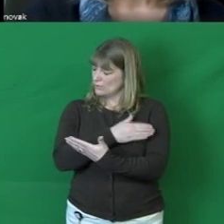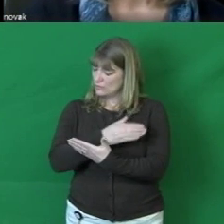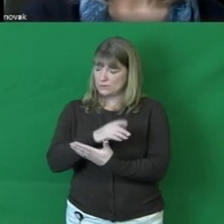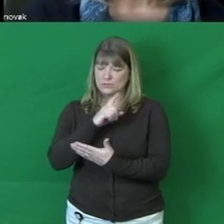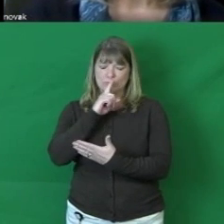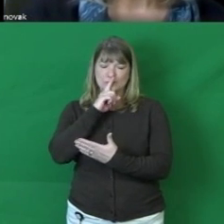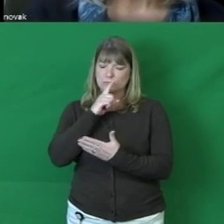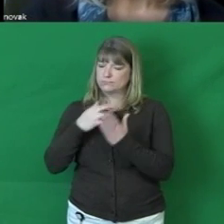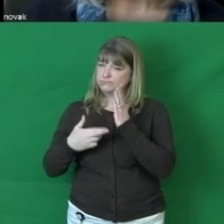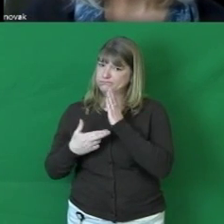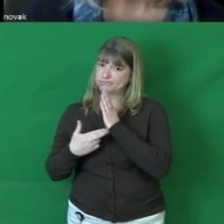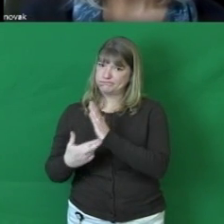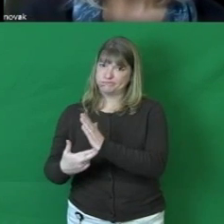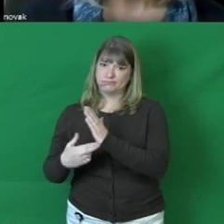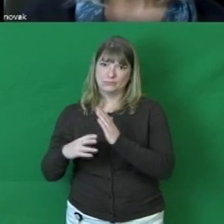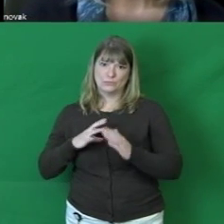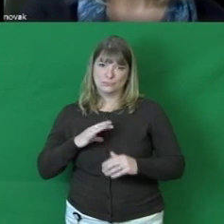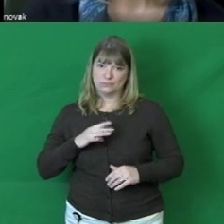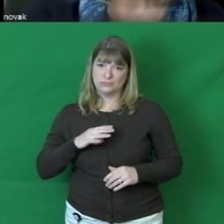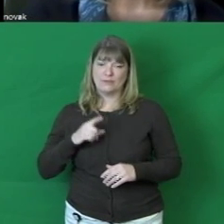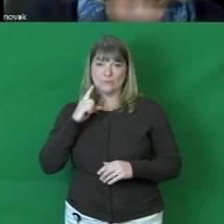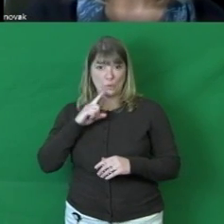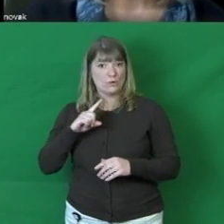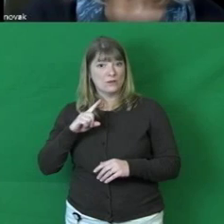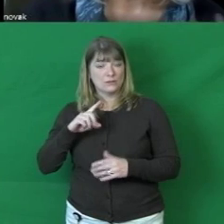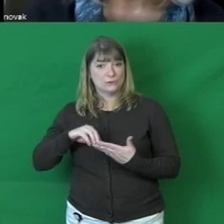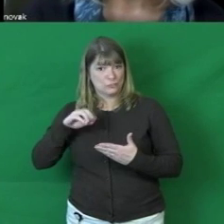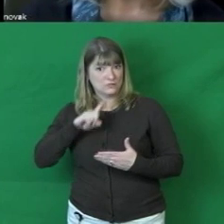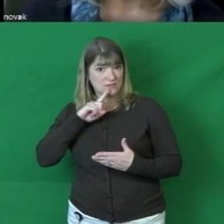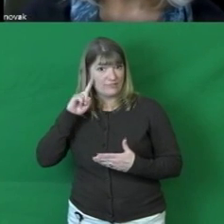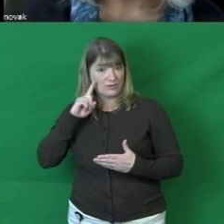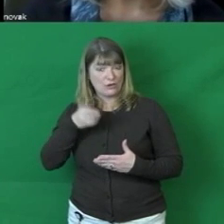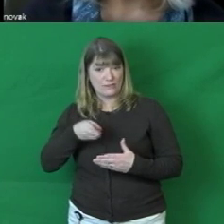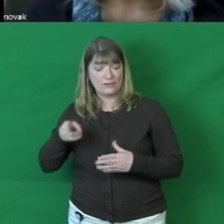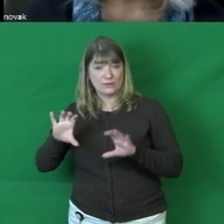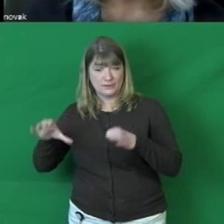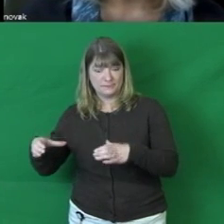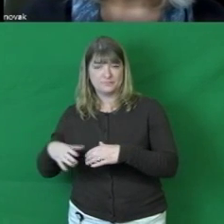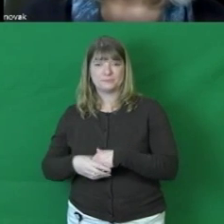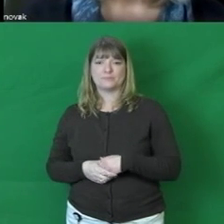Music is highly reinforcing and can be reinforcing for students, who are Deaf or hard of hearing,